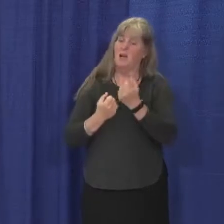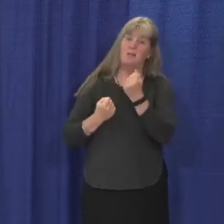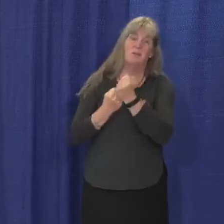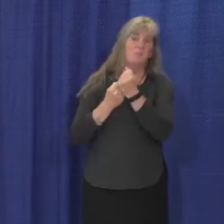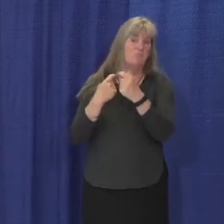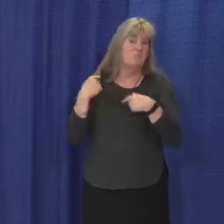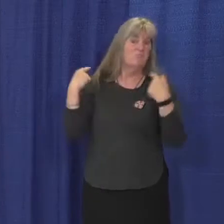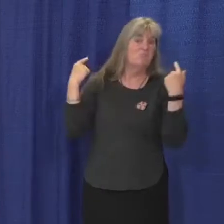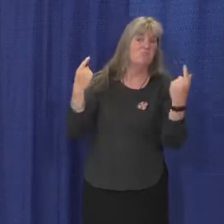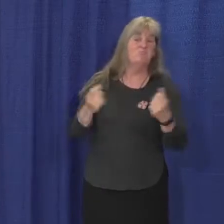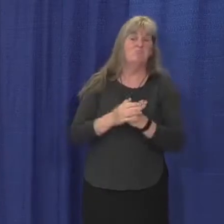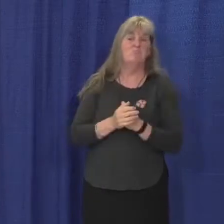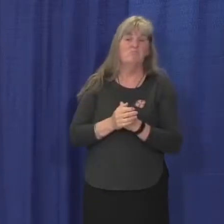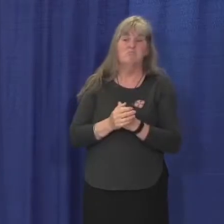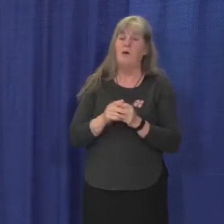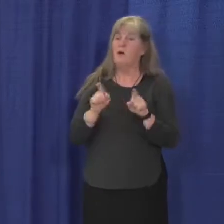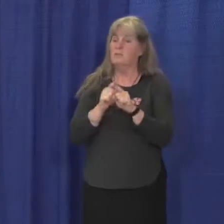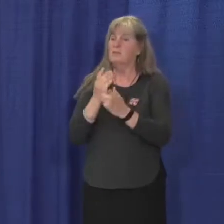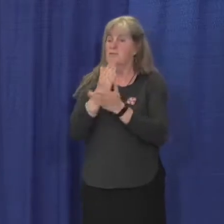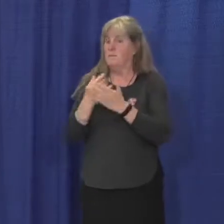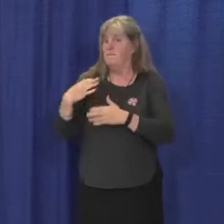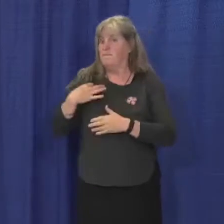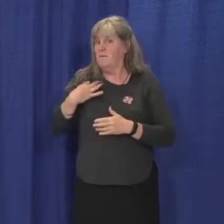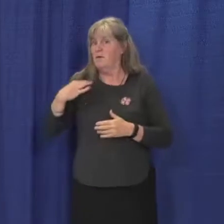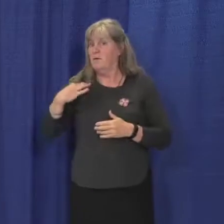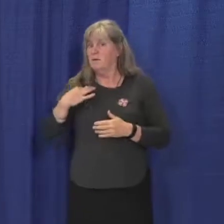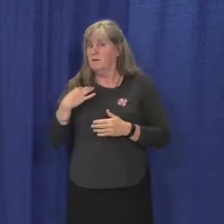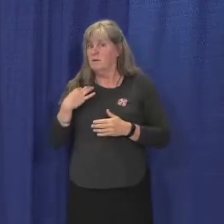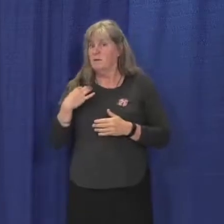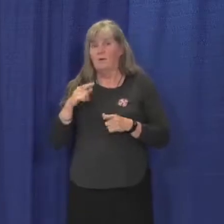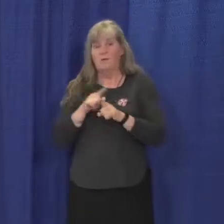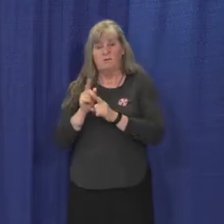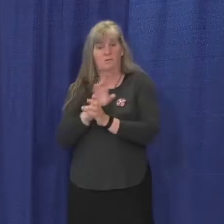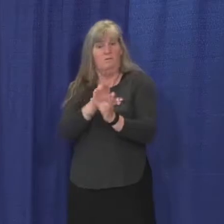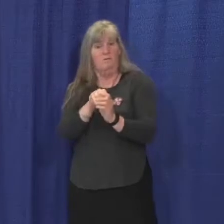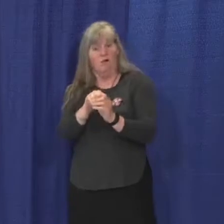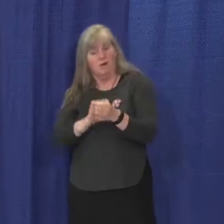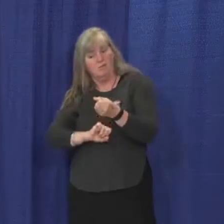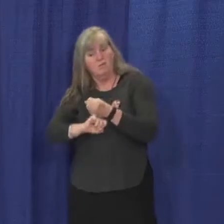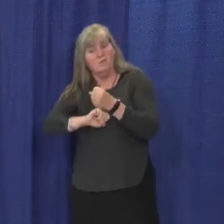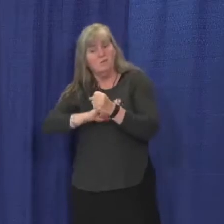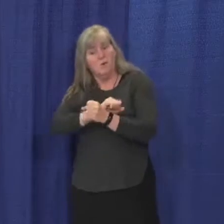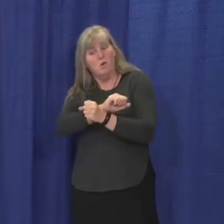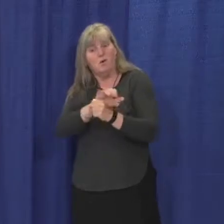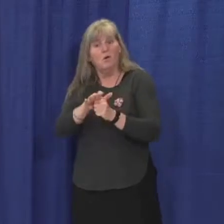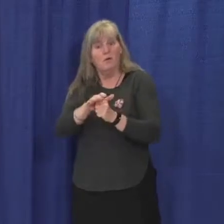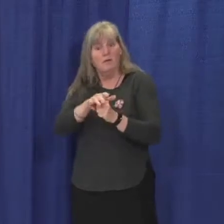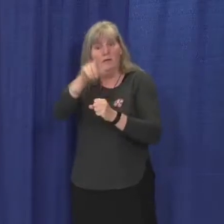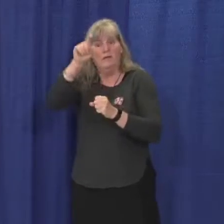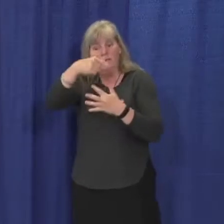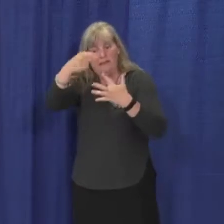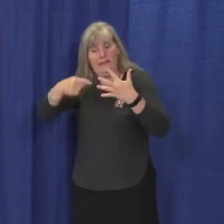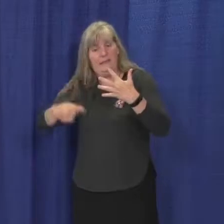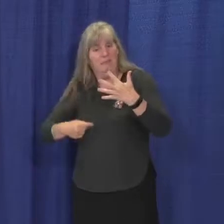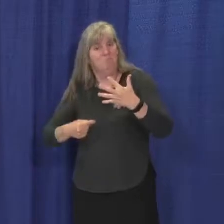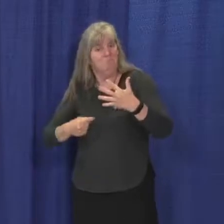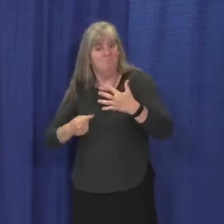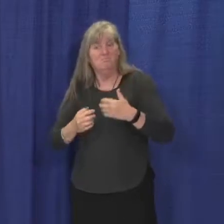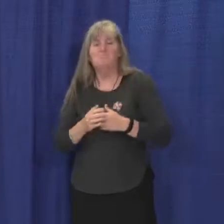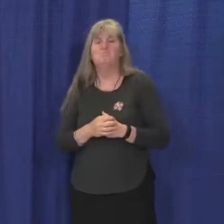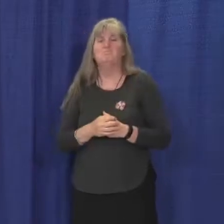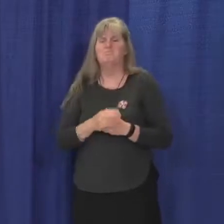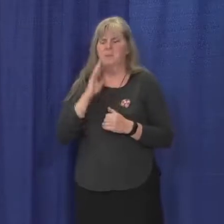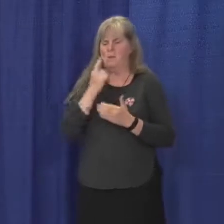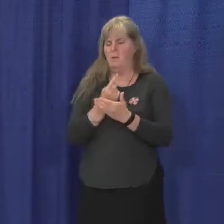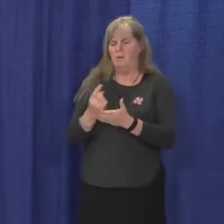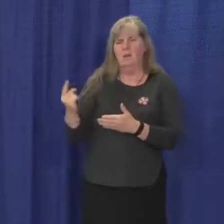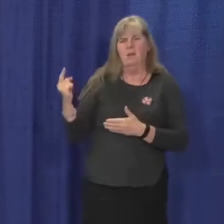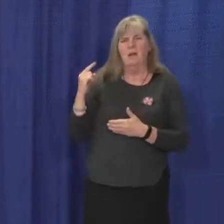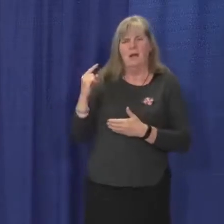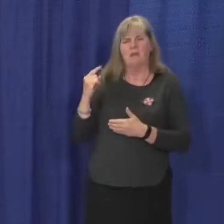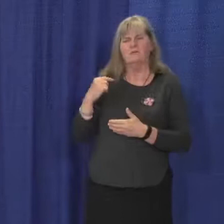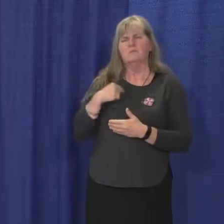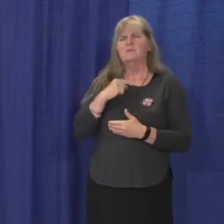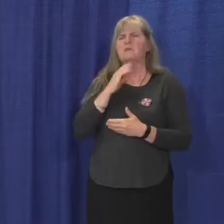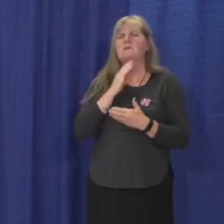provided additional support last